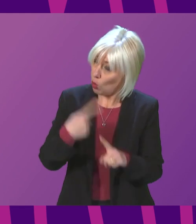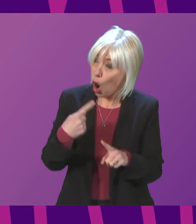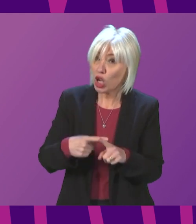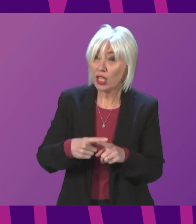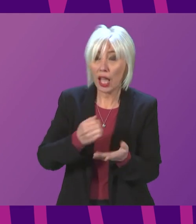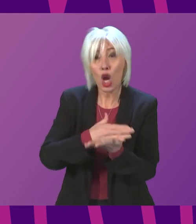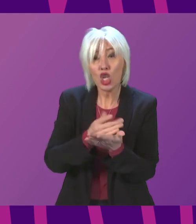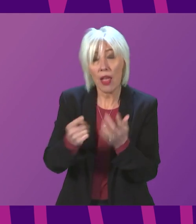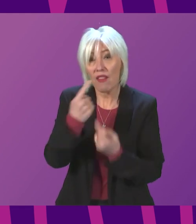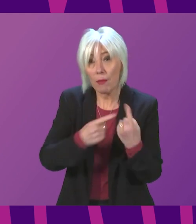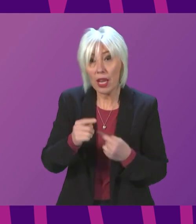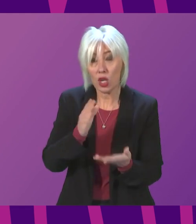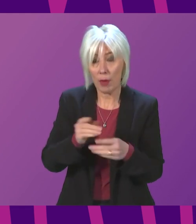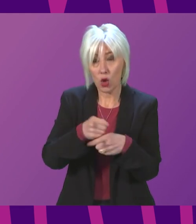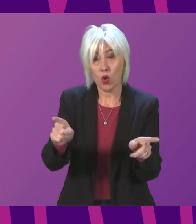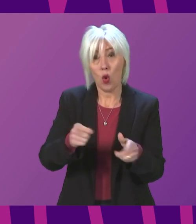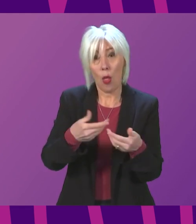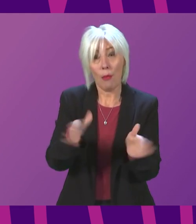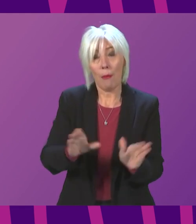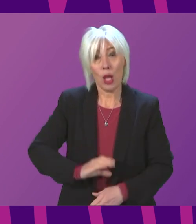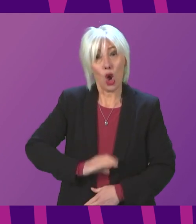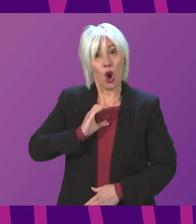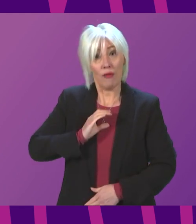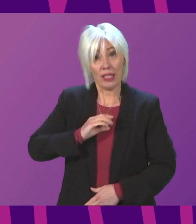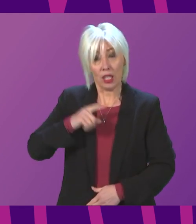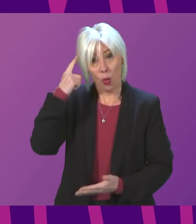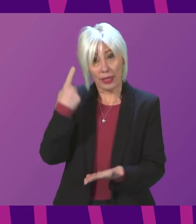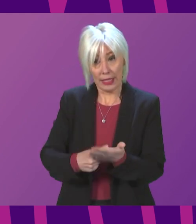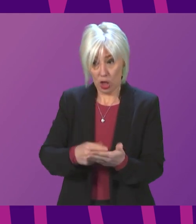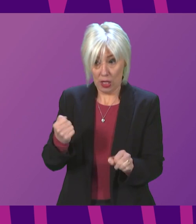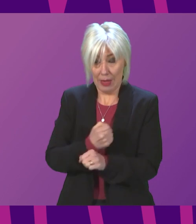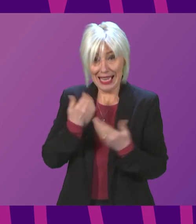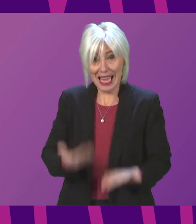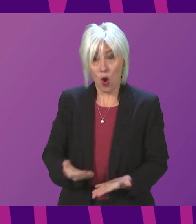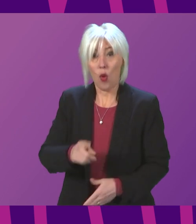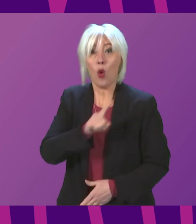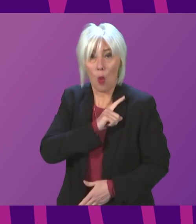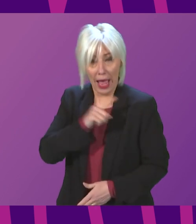we can maintain public confidence in the decisions that are being taken and why they are being taken?